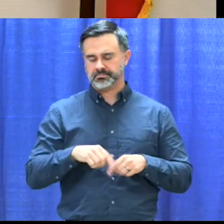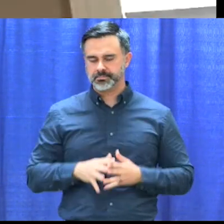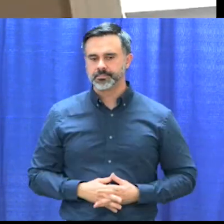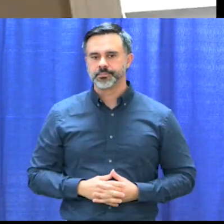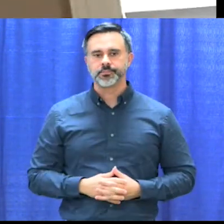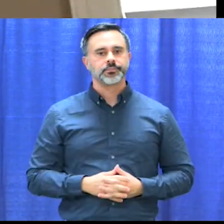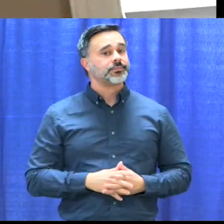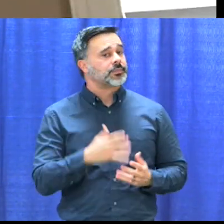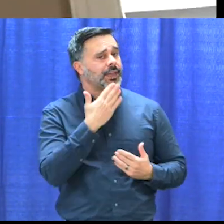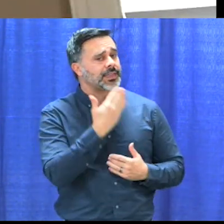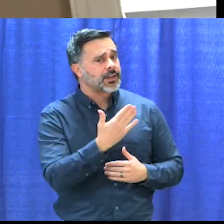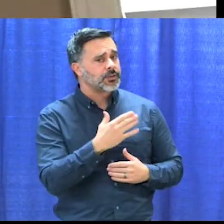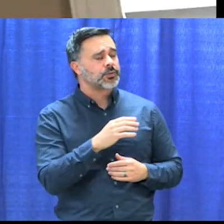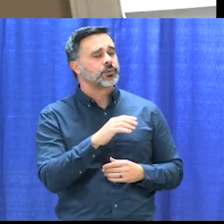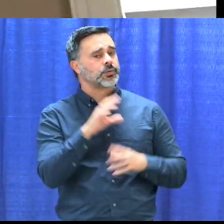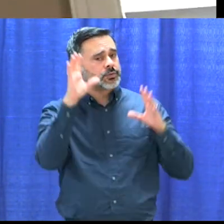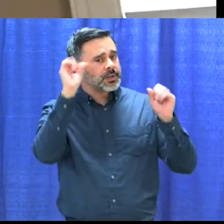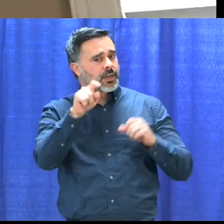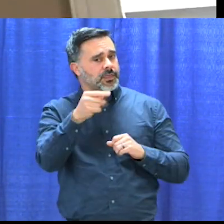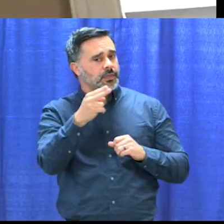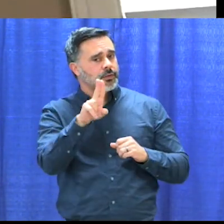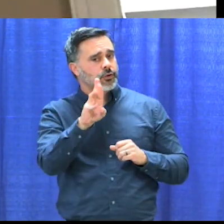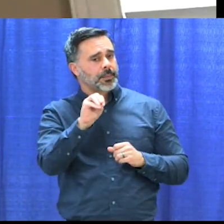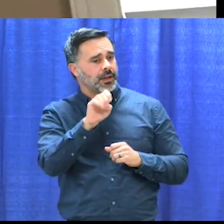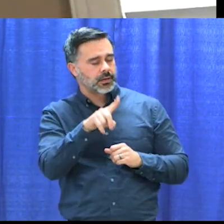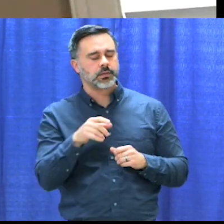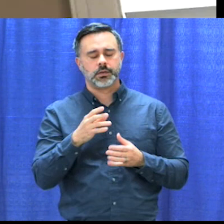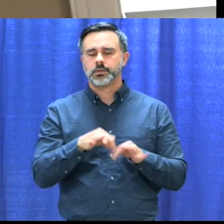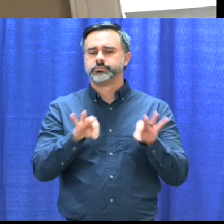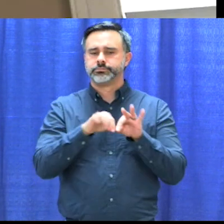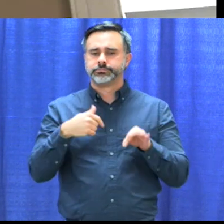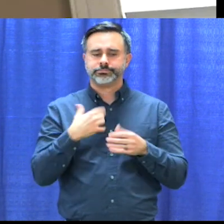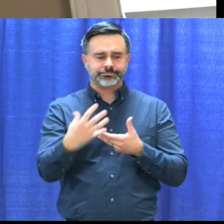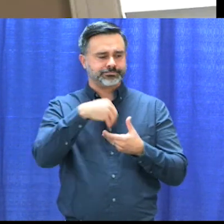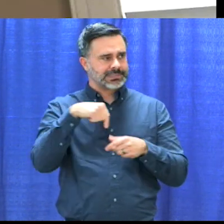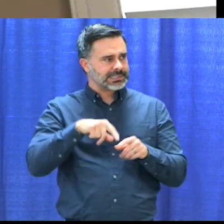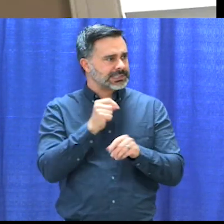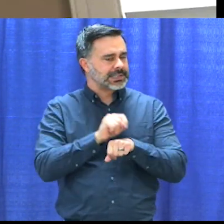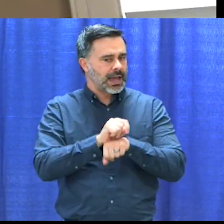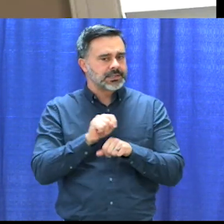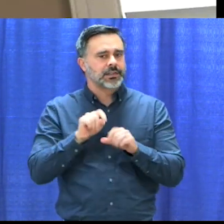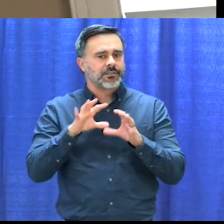[State Senator Connie Leyva speaking] Thank you very much Superintendent Thurmond. It's a pleasure for me to be on this task force and I think everyone, the members and